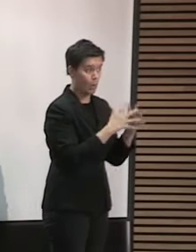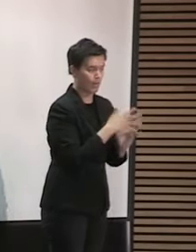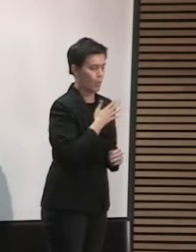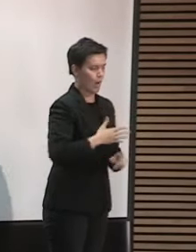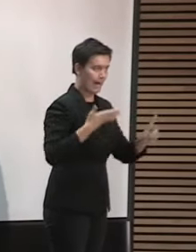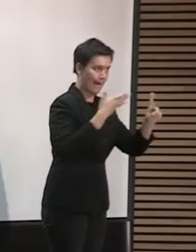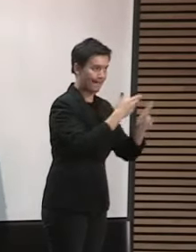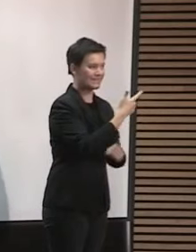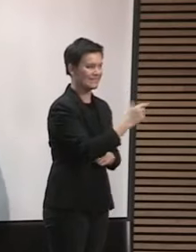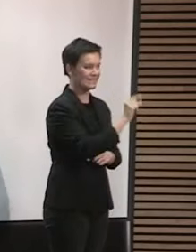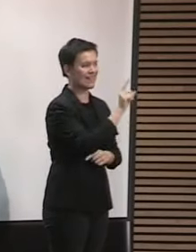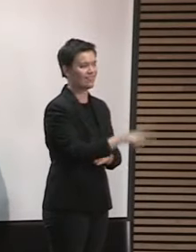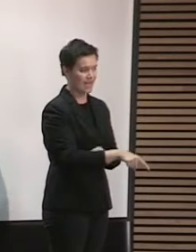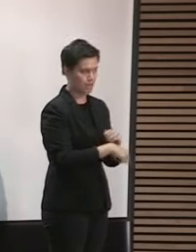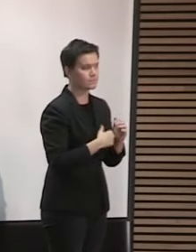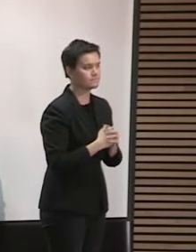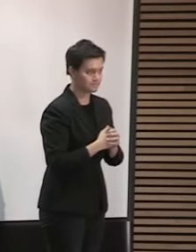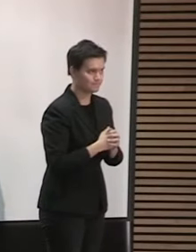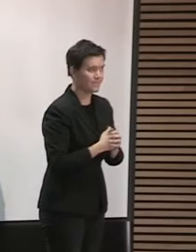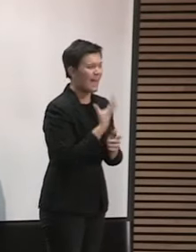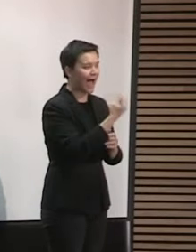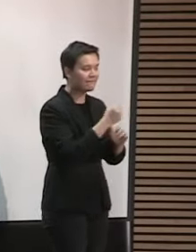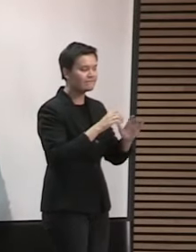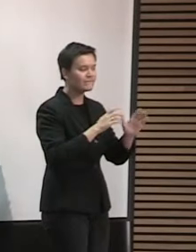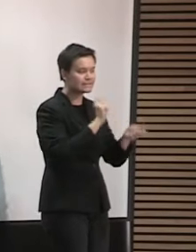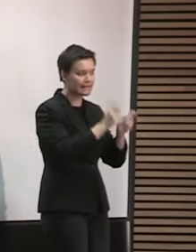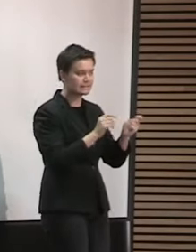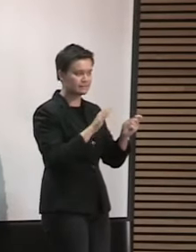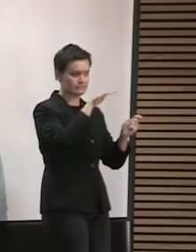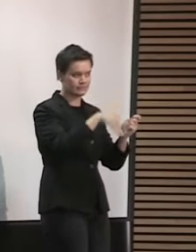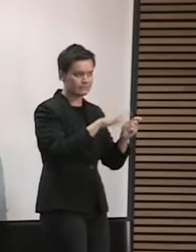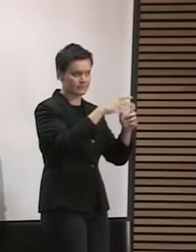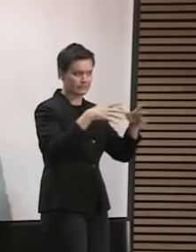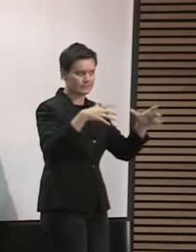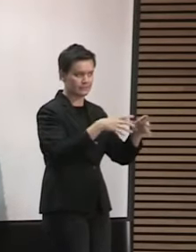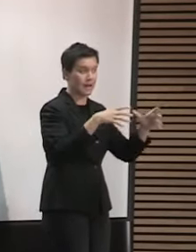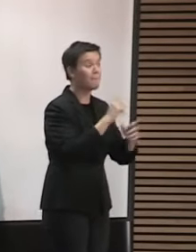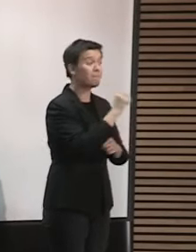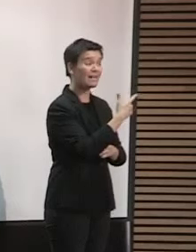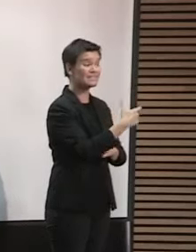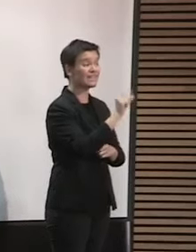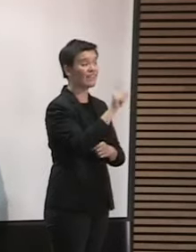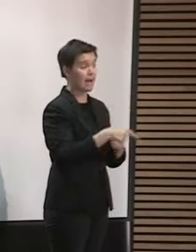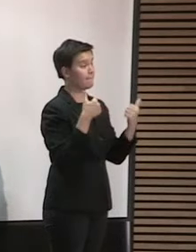taken up and they can be ordered from coved19.govt.nz